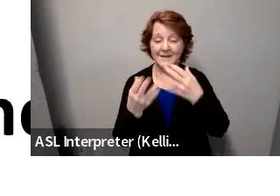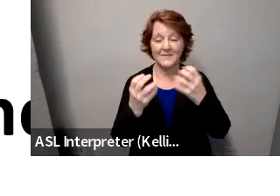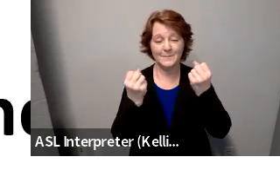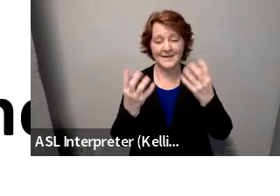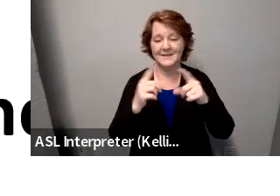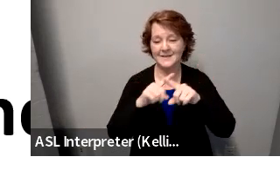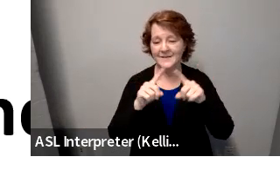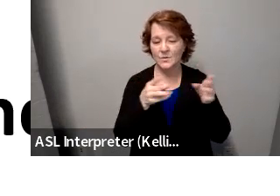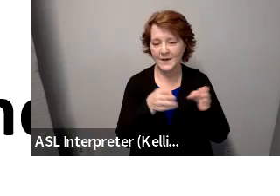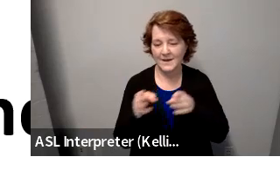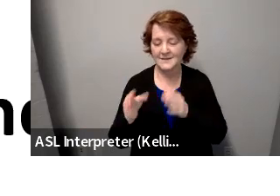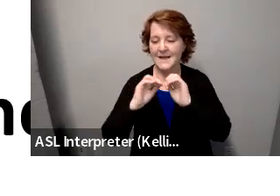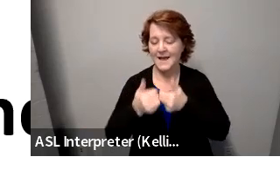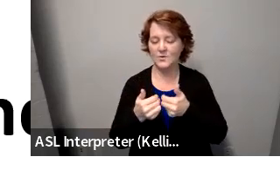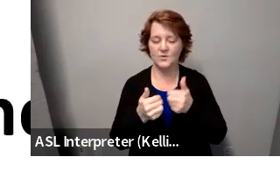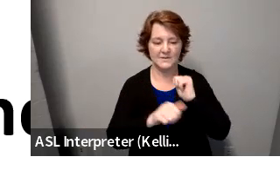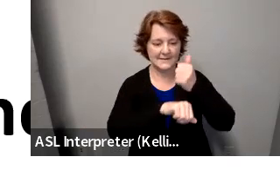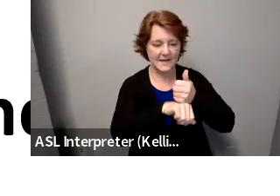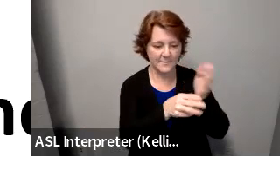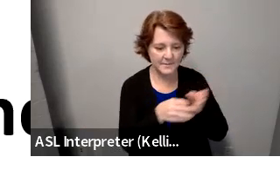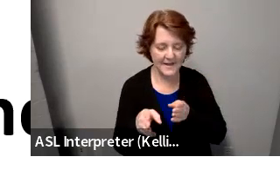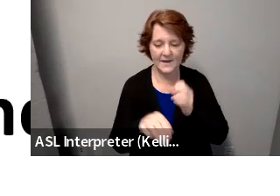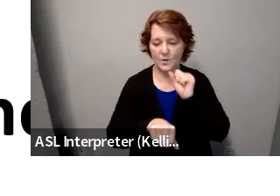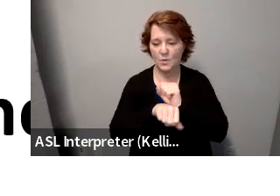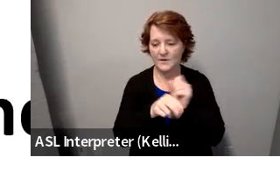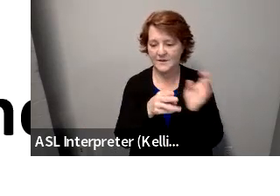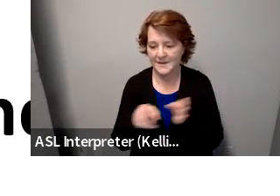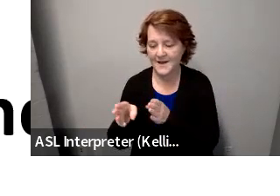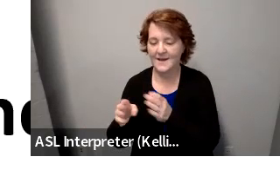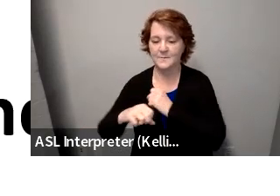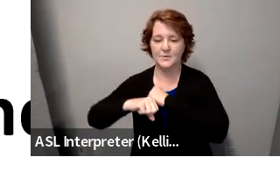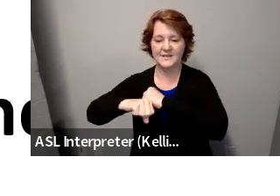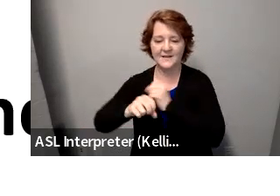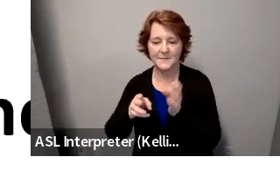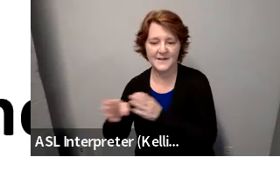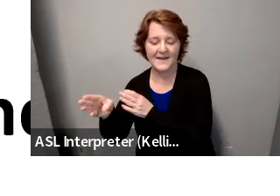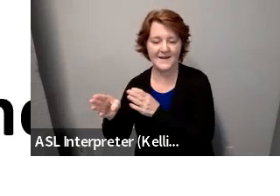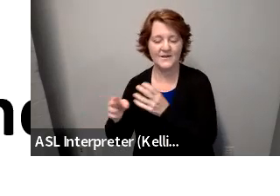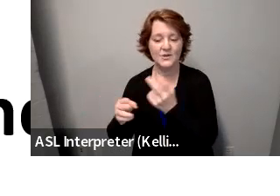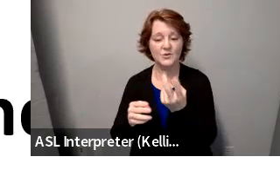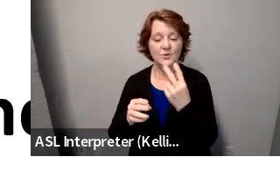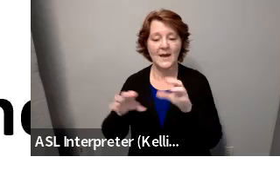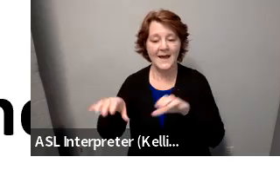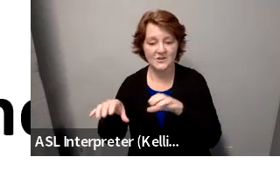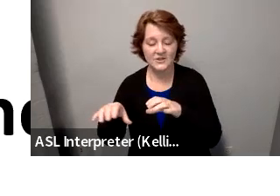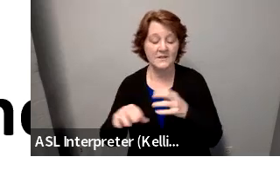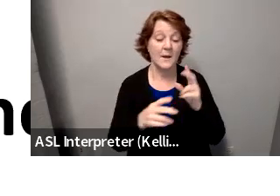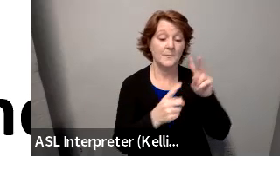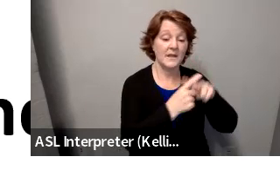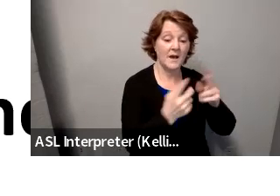to enjoy the city here but we want you to walk away with three things I have learned. Two actions to apply what I have